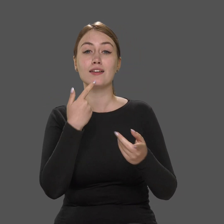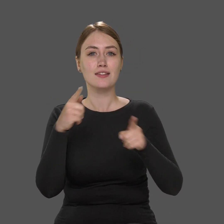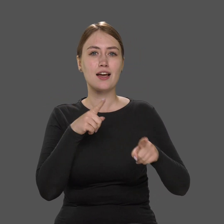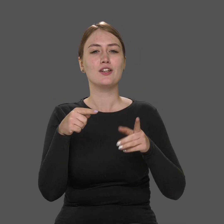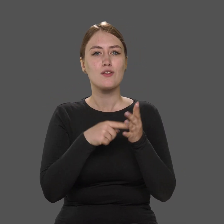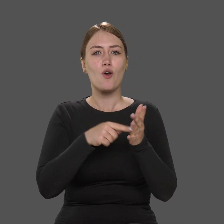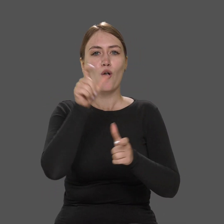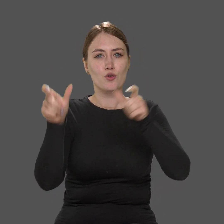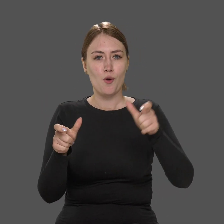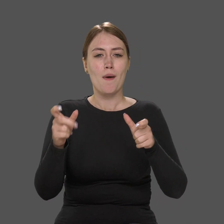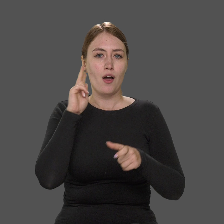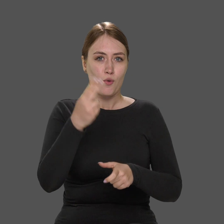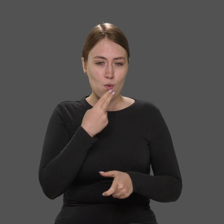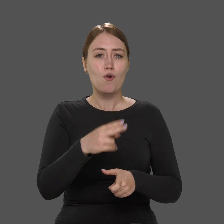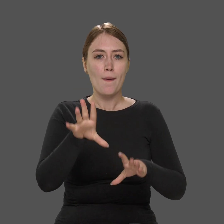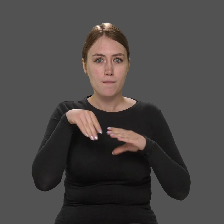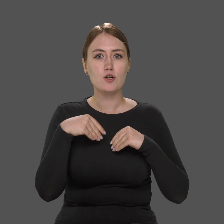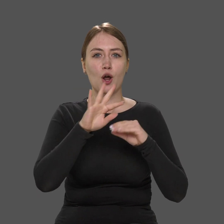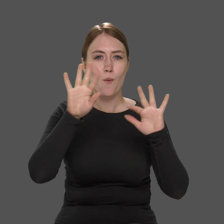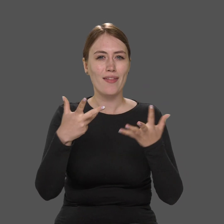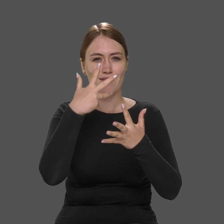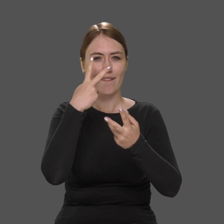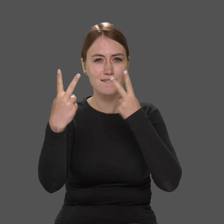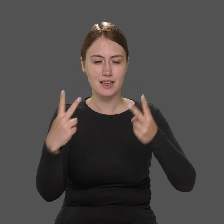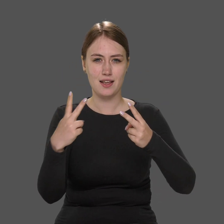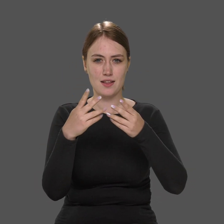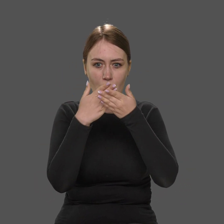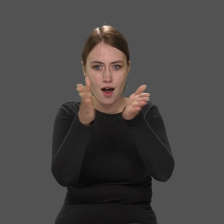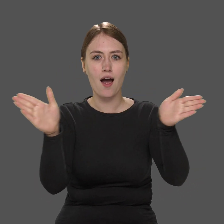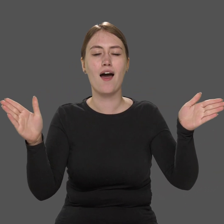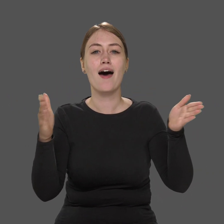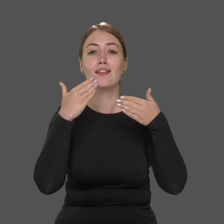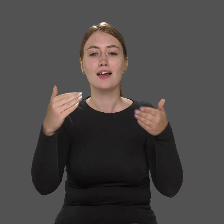in seeing things from the corner of the eye,